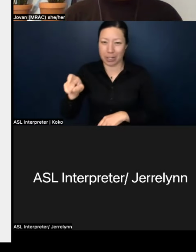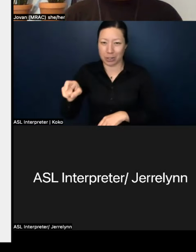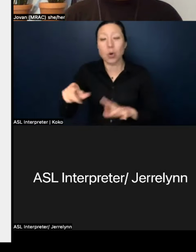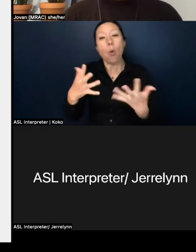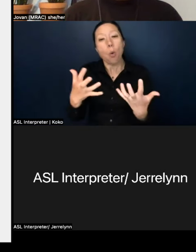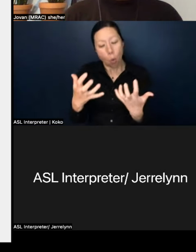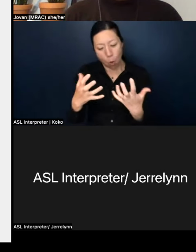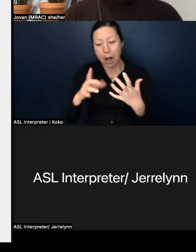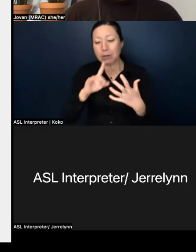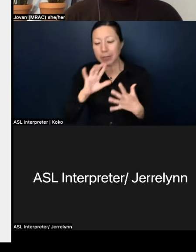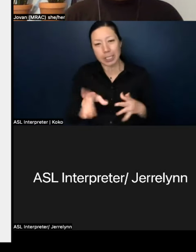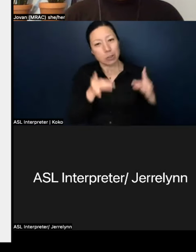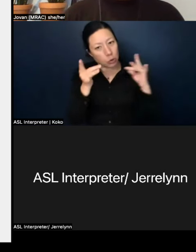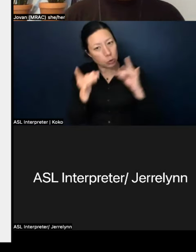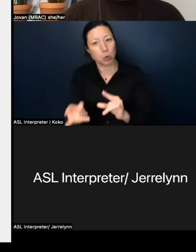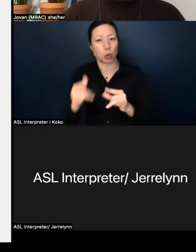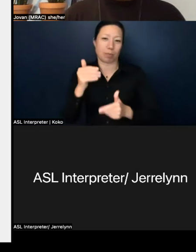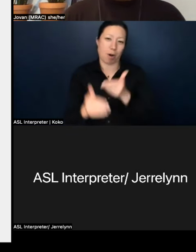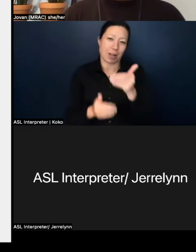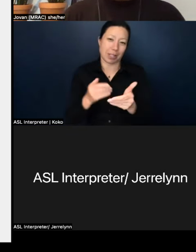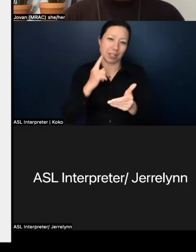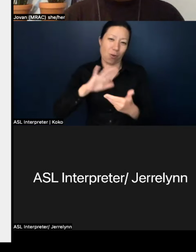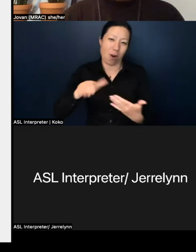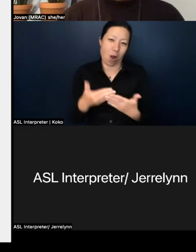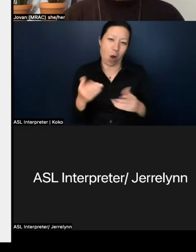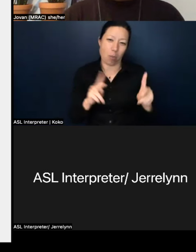that want to create a submission, okay?